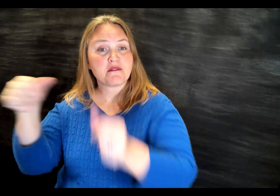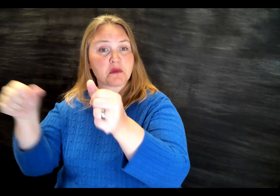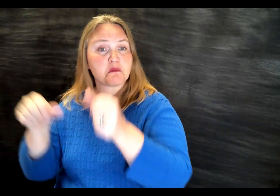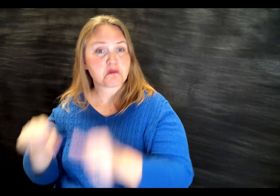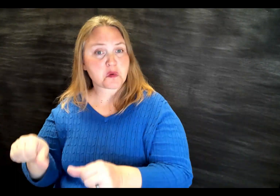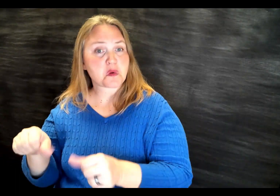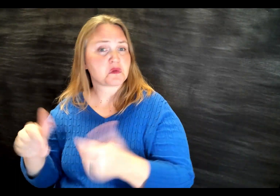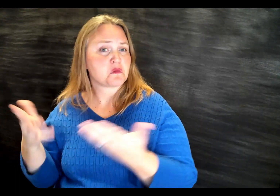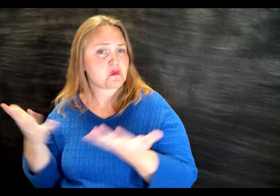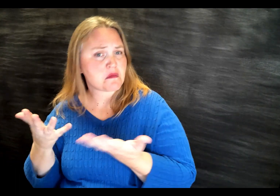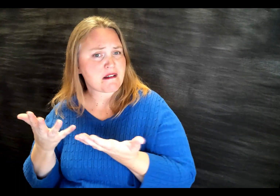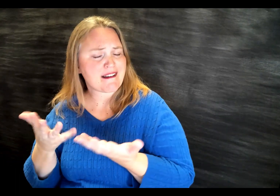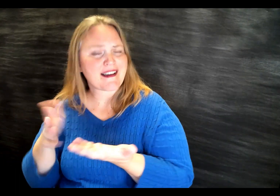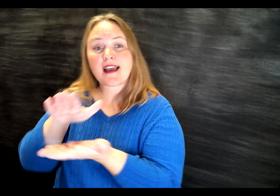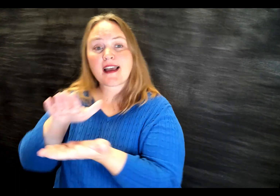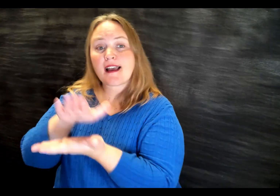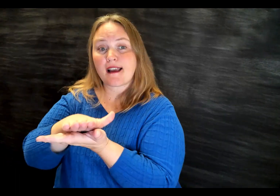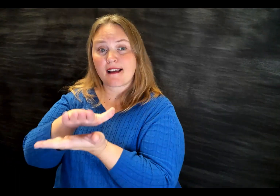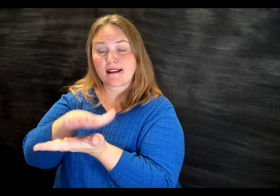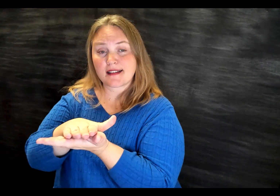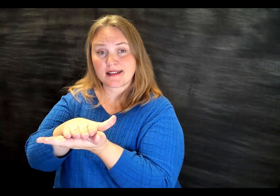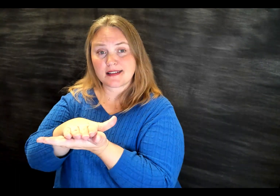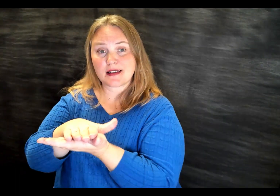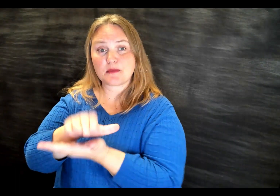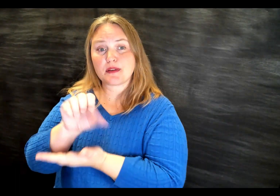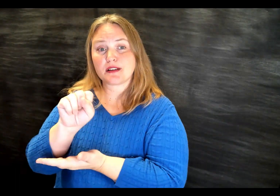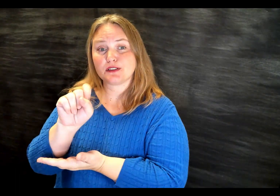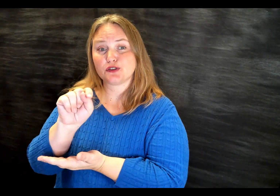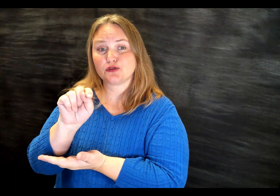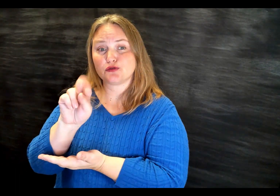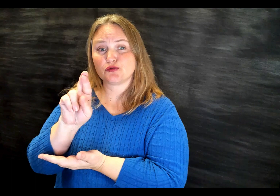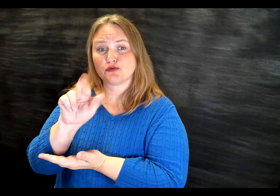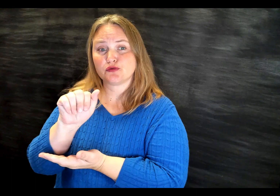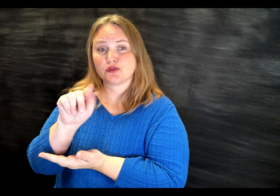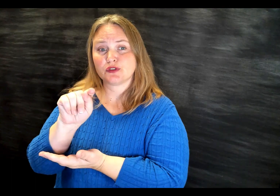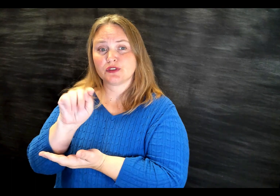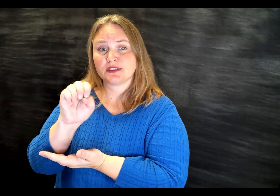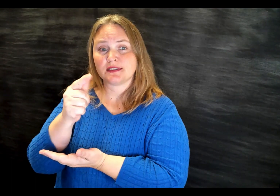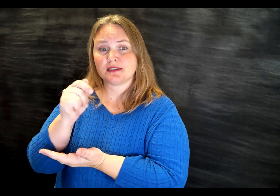And especially the post about, My Academic Strategic Planning.